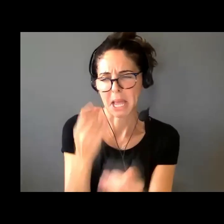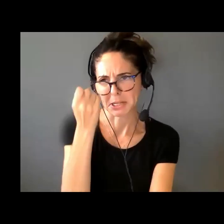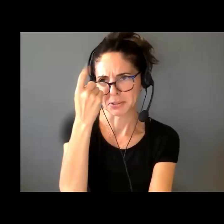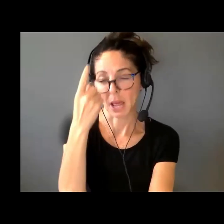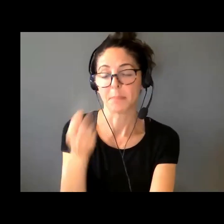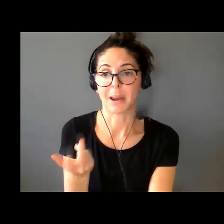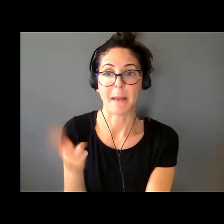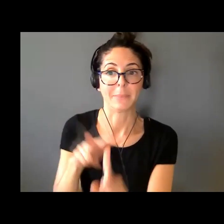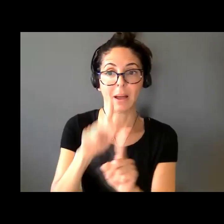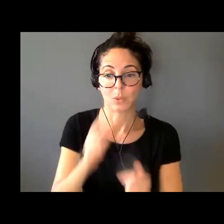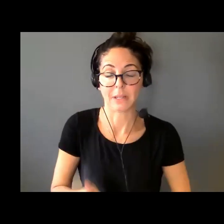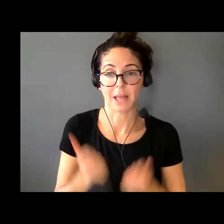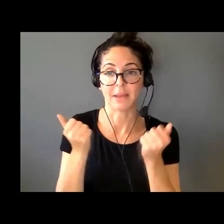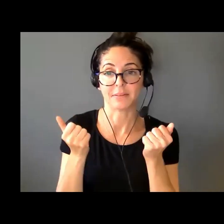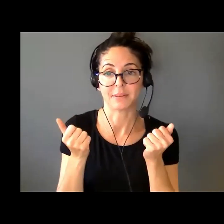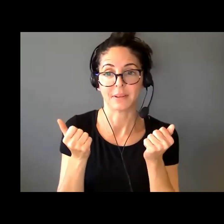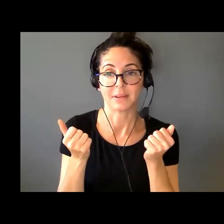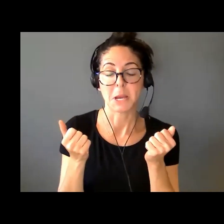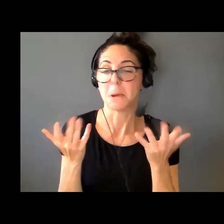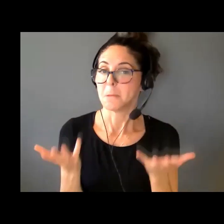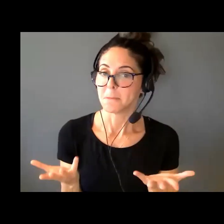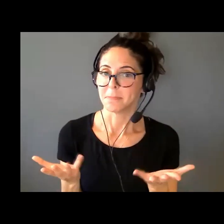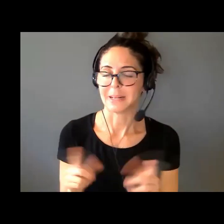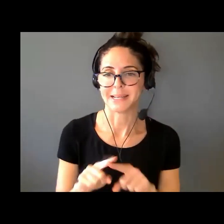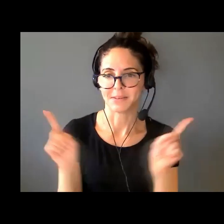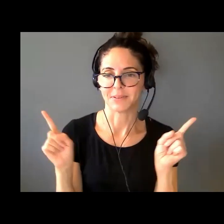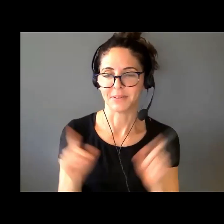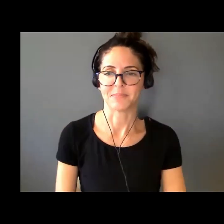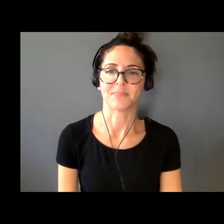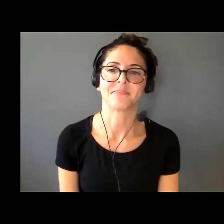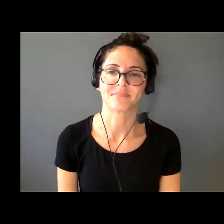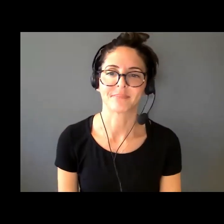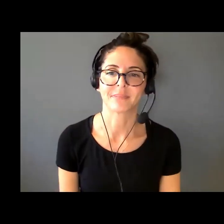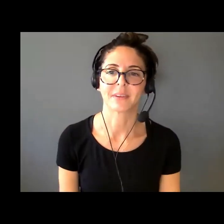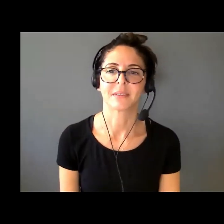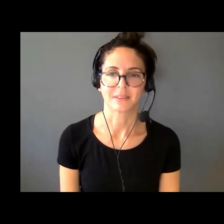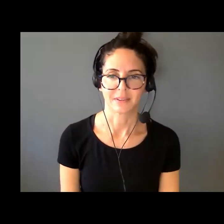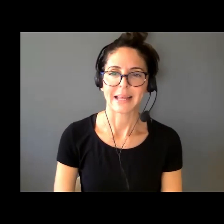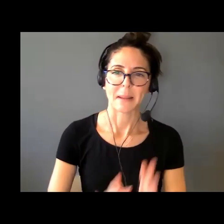we are talking about this from a medical development and charity perspective.